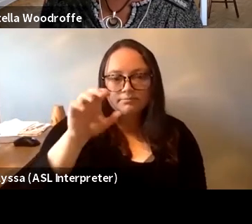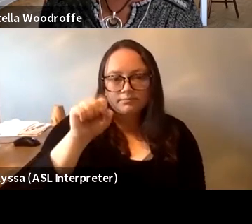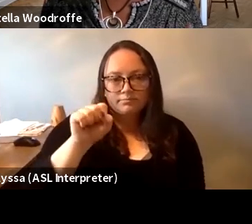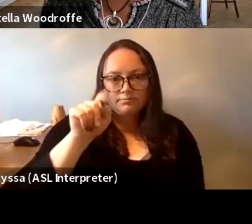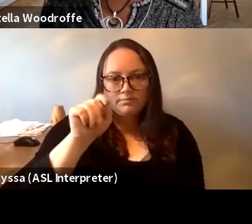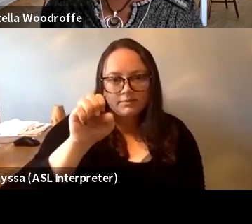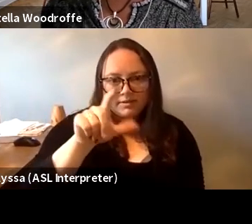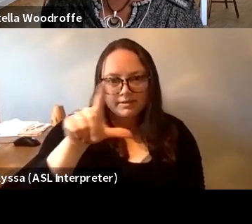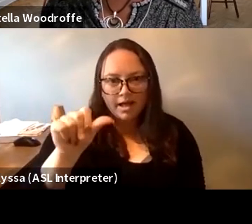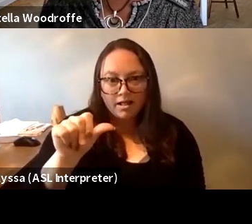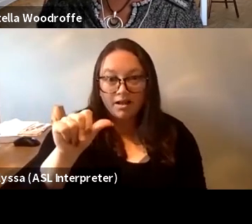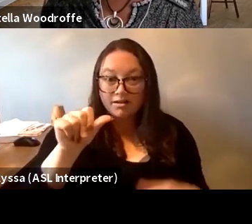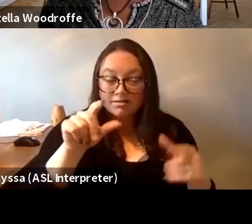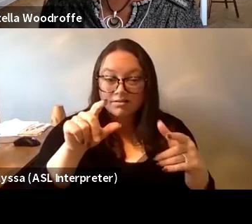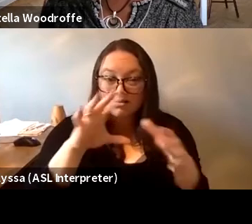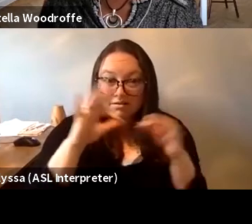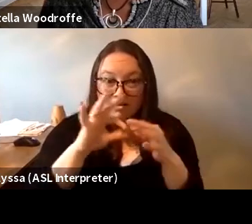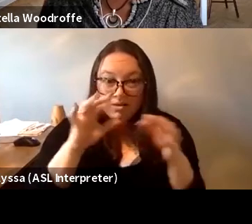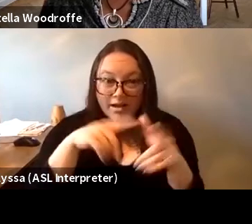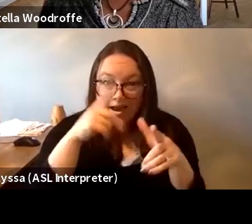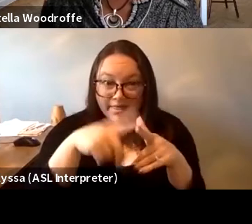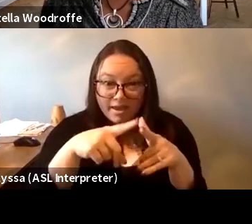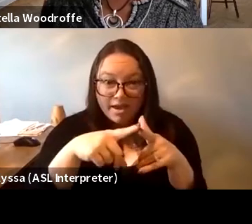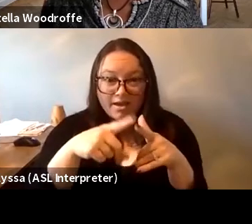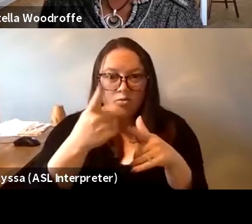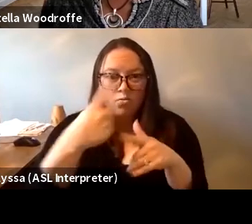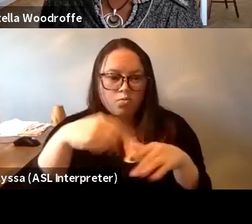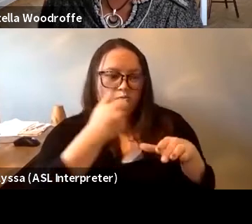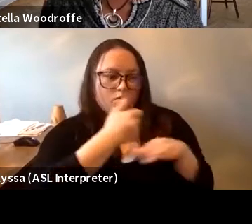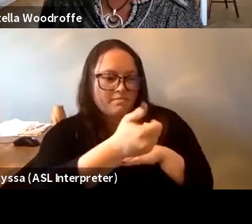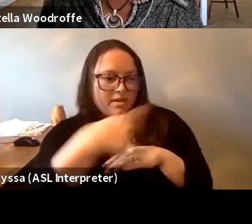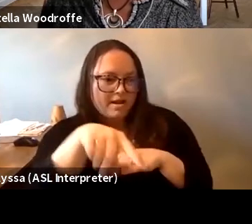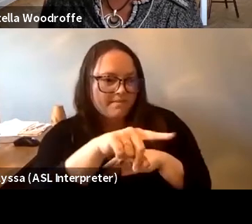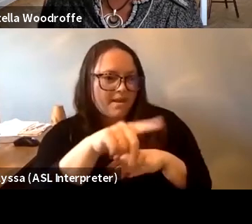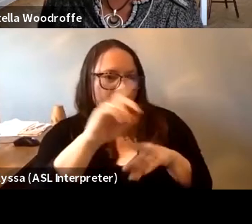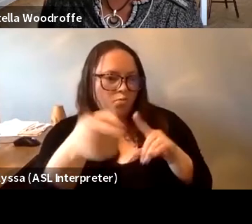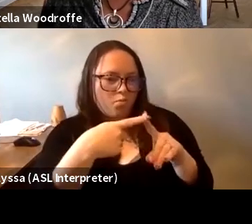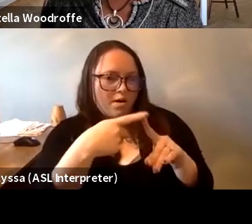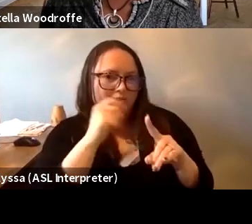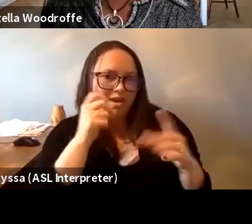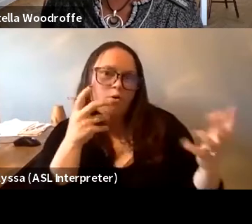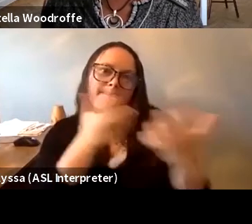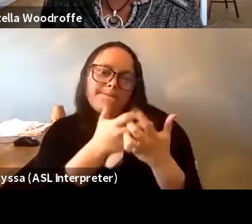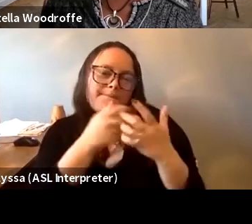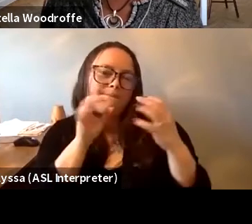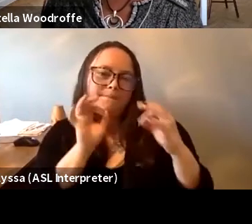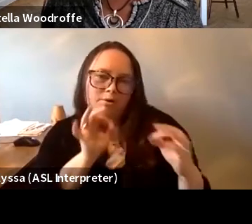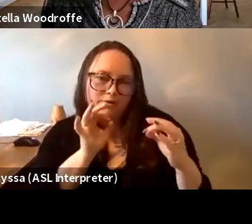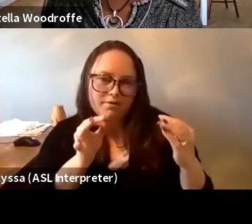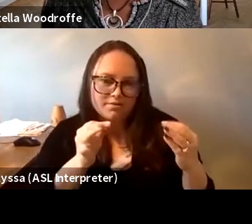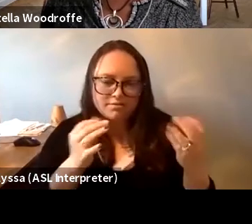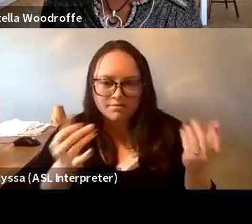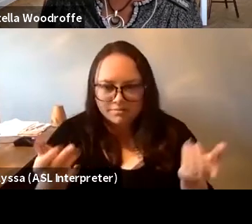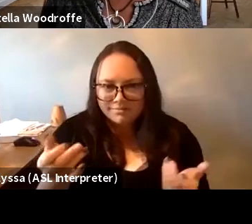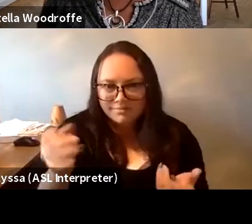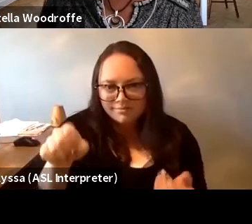that you have created for them, then, you know, it's okay, if they will fit into the box, then you can say, Okay, I'll destroy